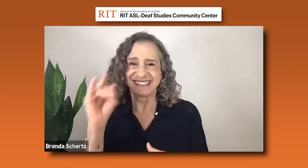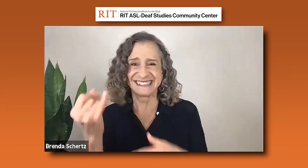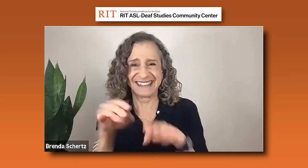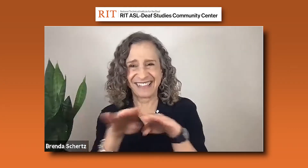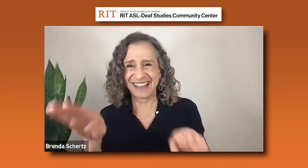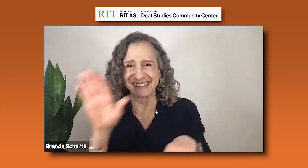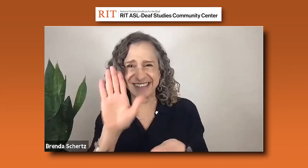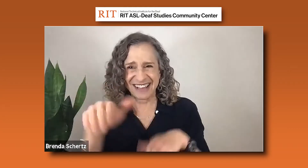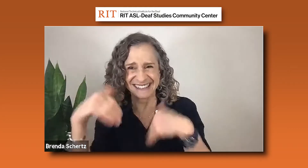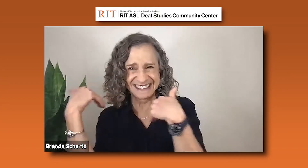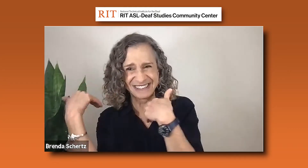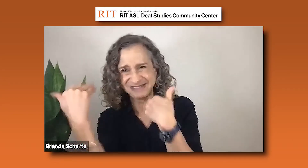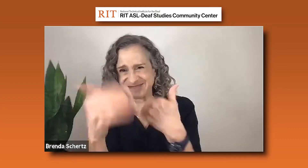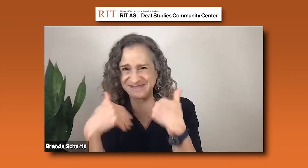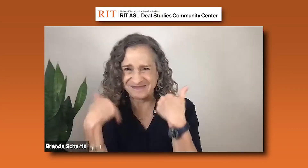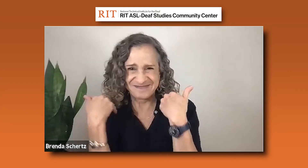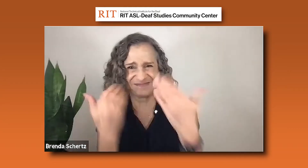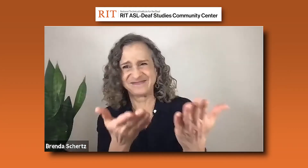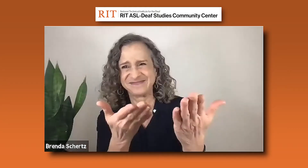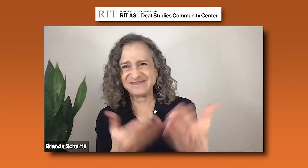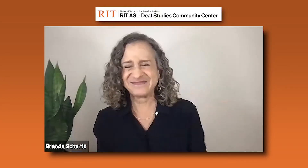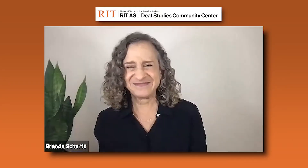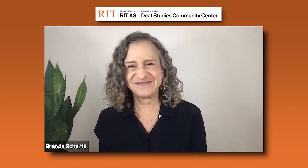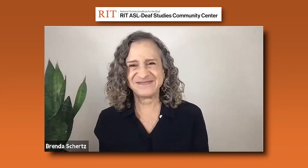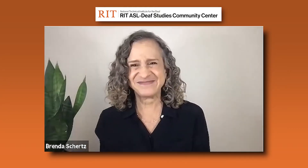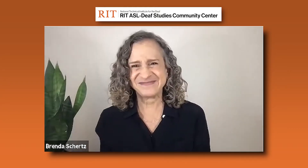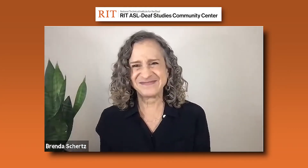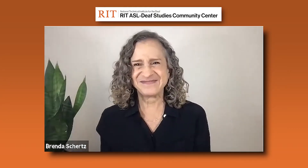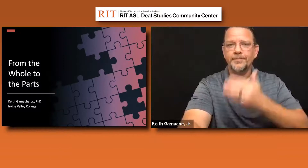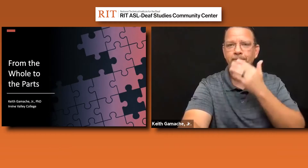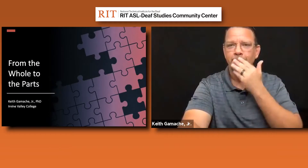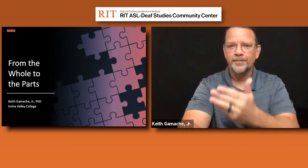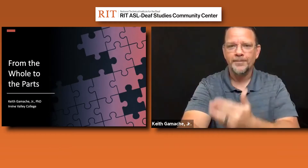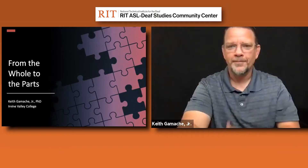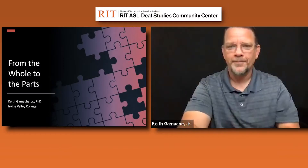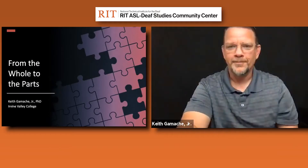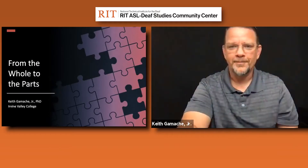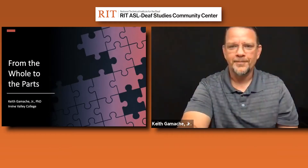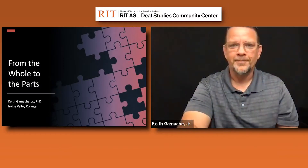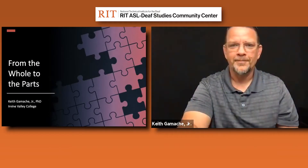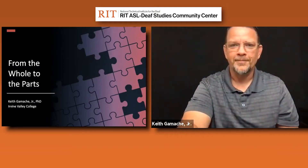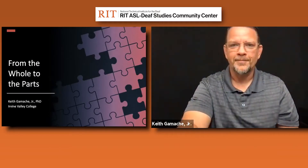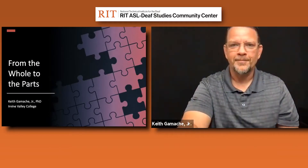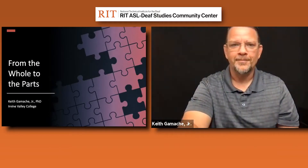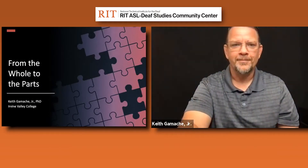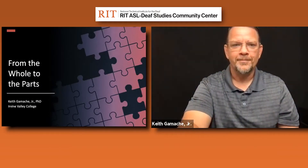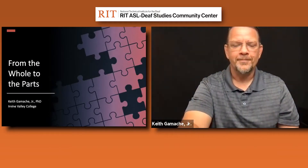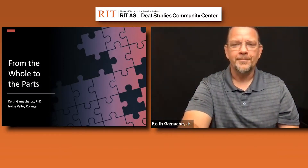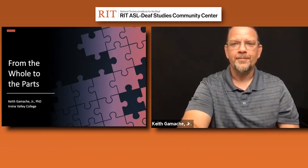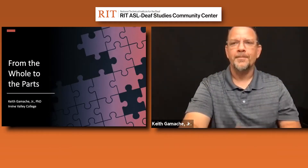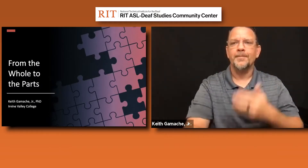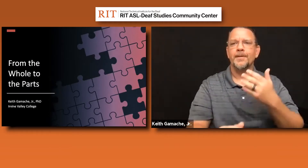Keith, the floor is yours. Well, good afternoon, everyone.